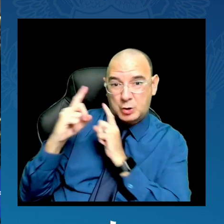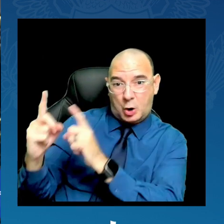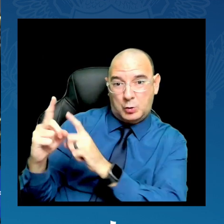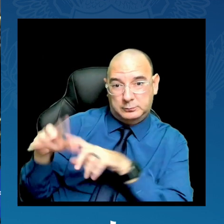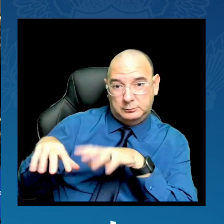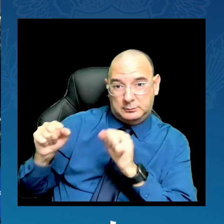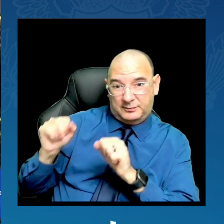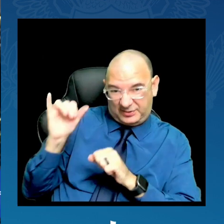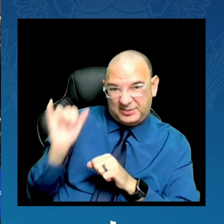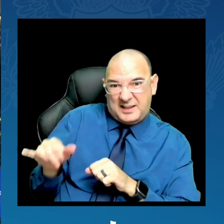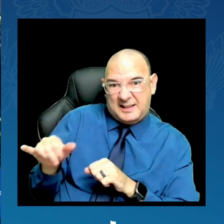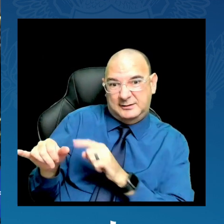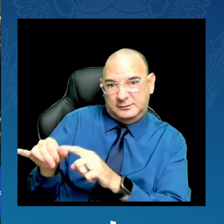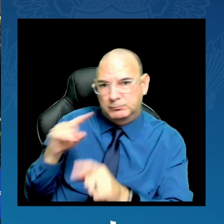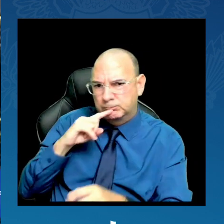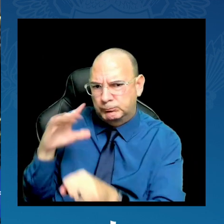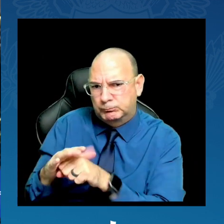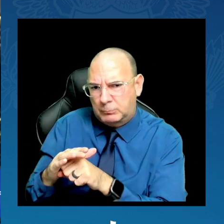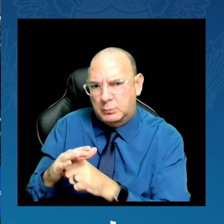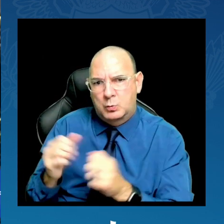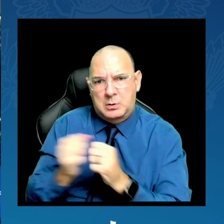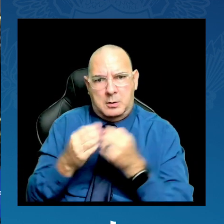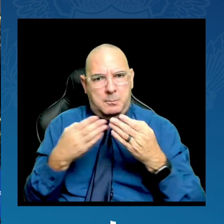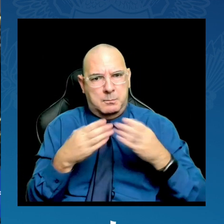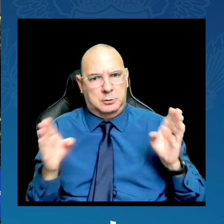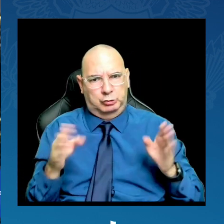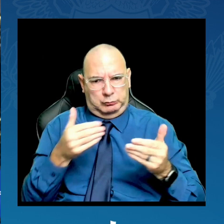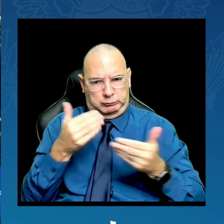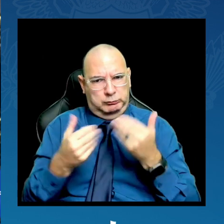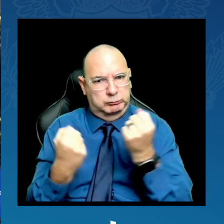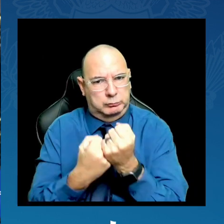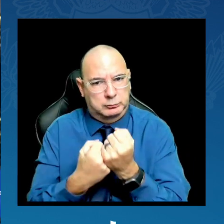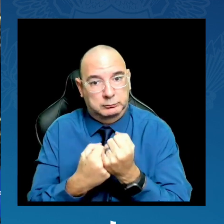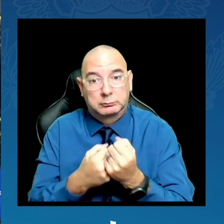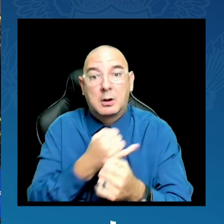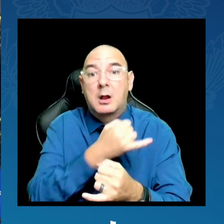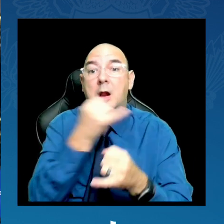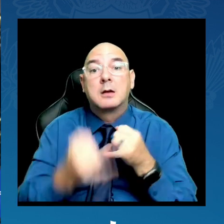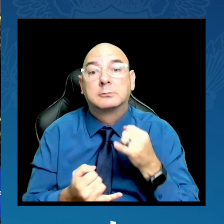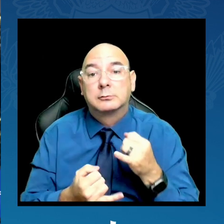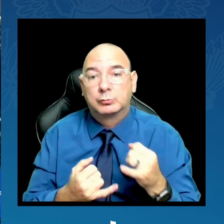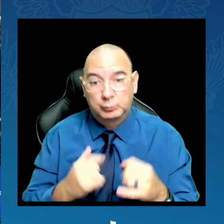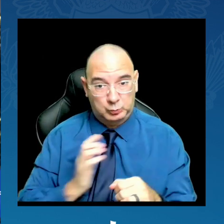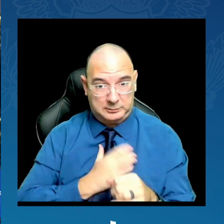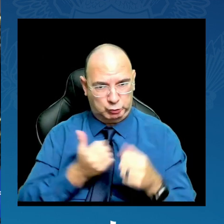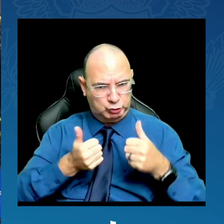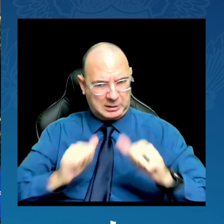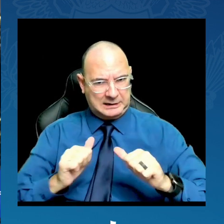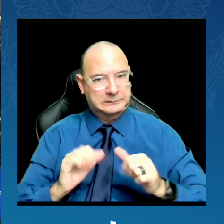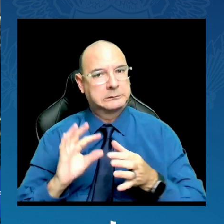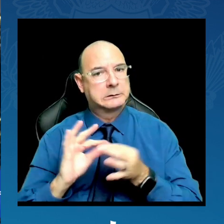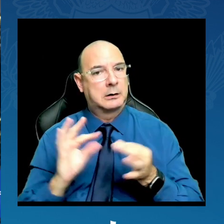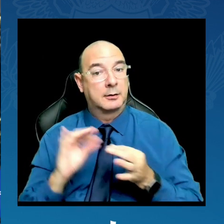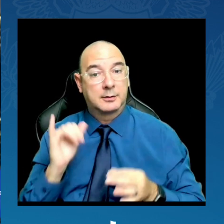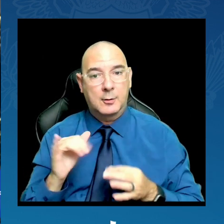Finally, the State Department's diplomatic efforts on space security norms are complemented by continued U.S. leadership at the UN Committee.